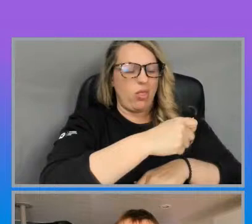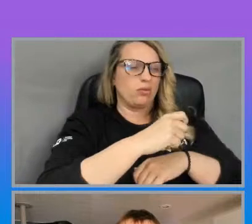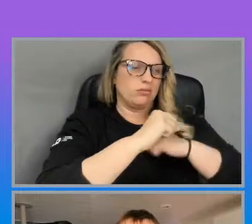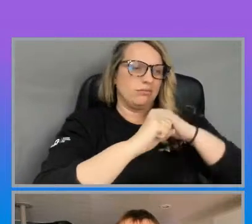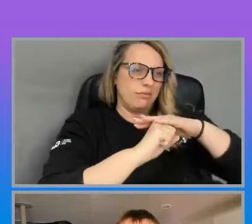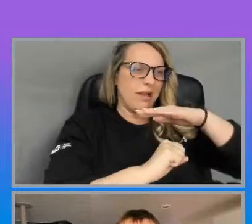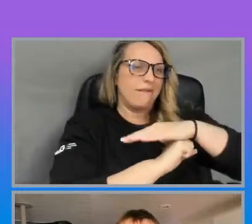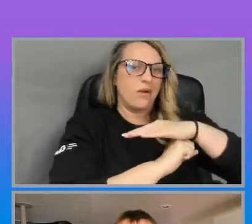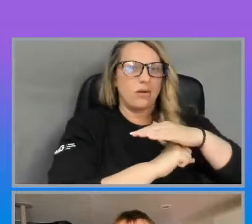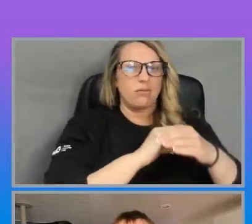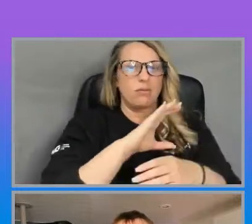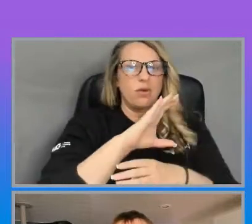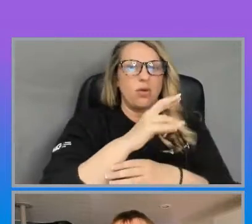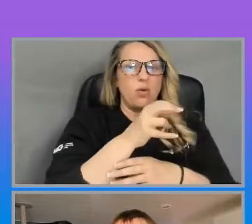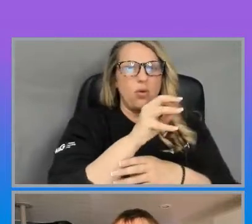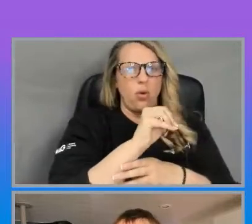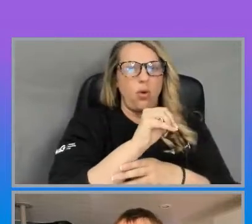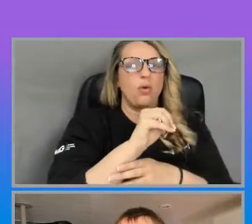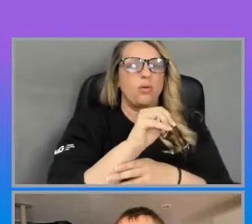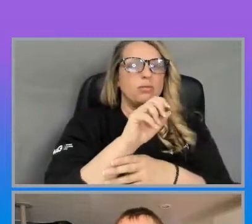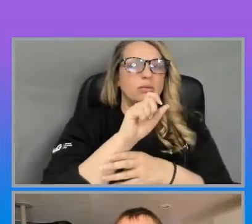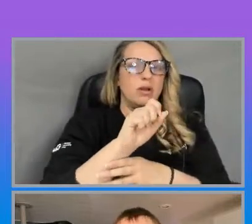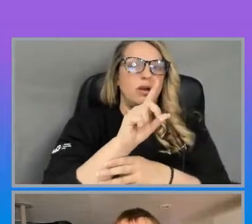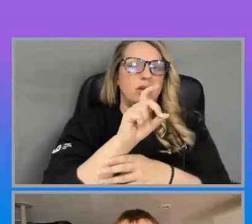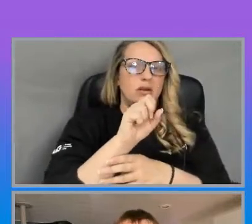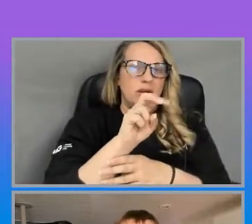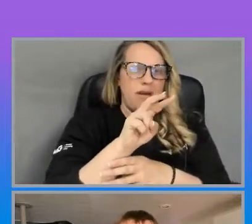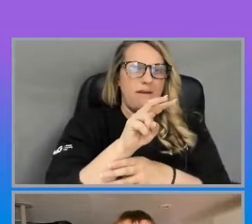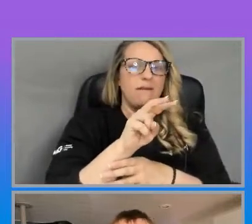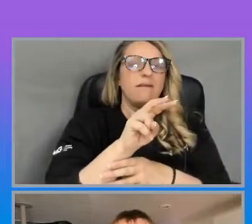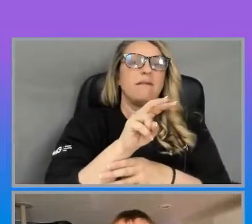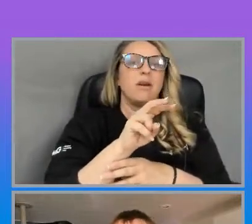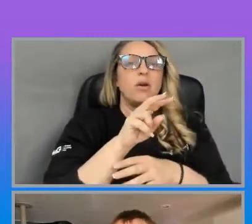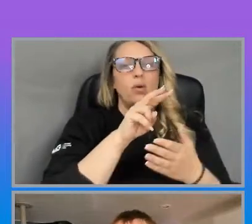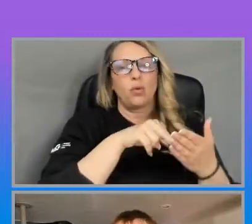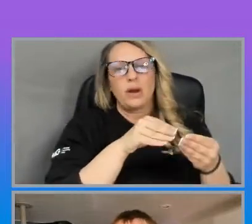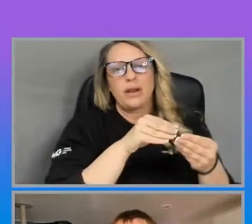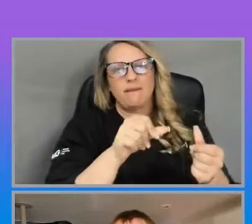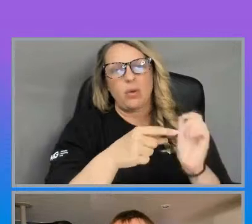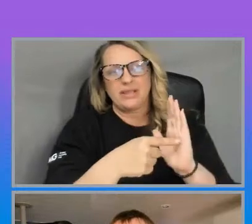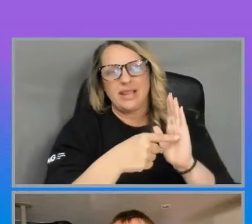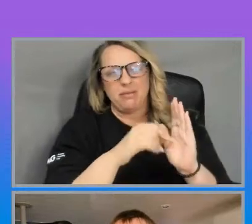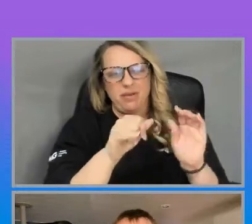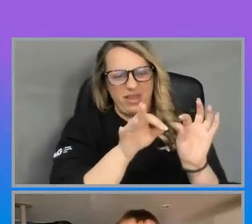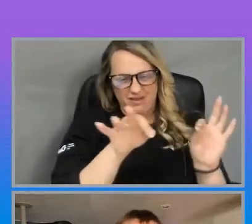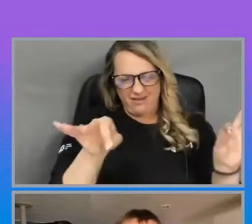If you go to Chrome dev reading flow examples, there's some